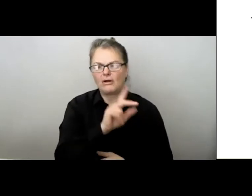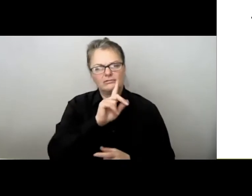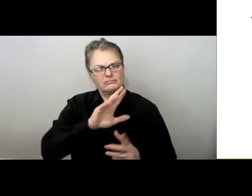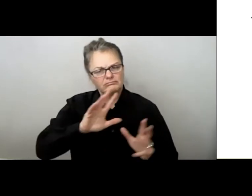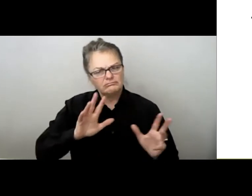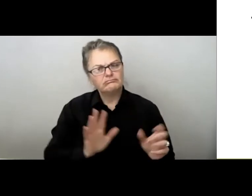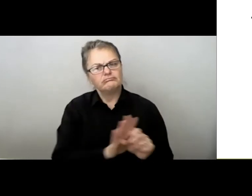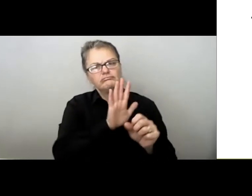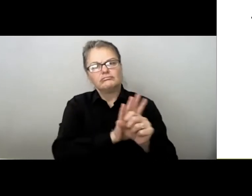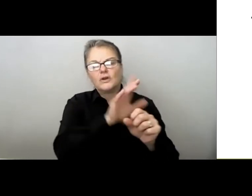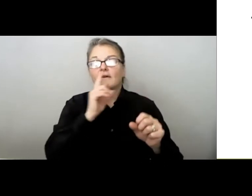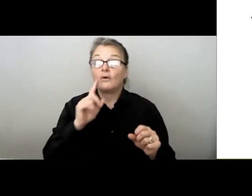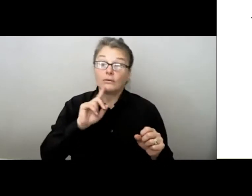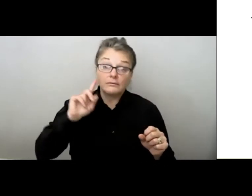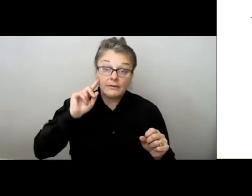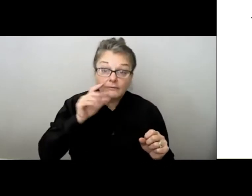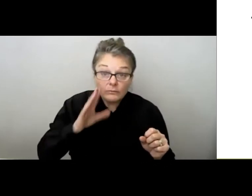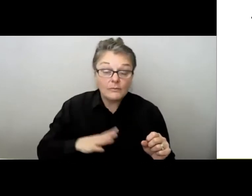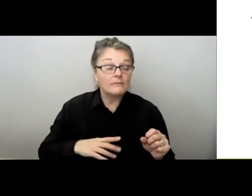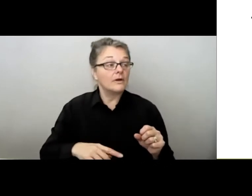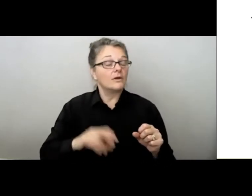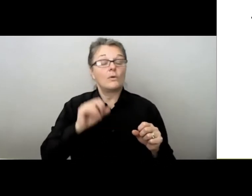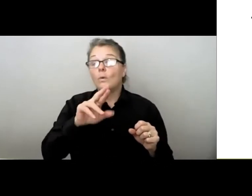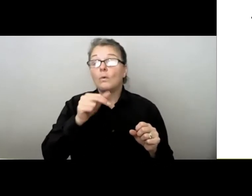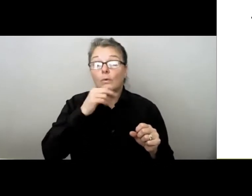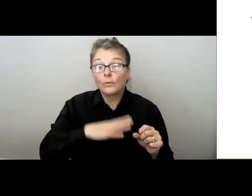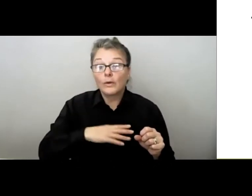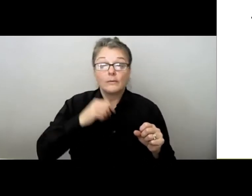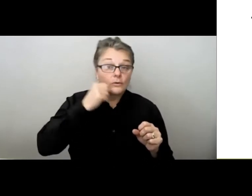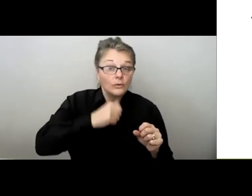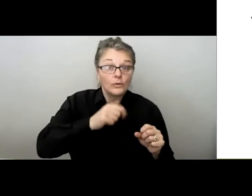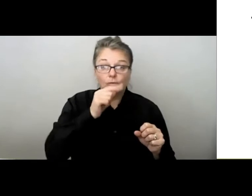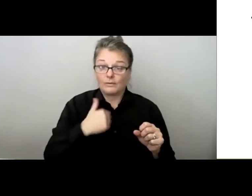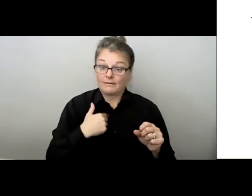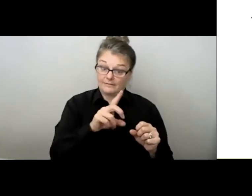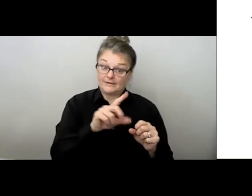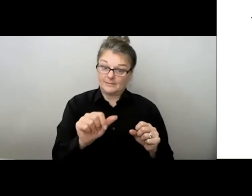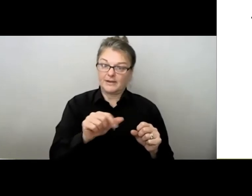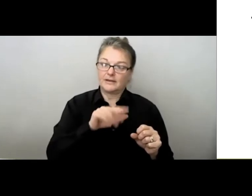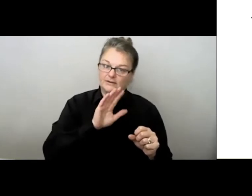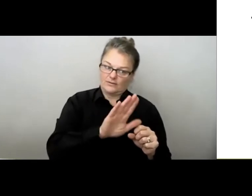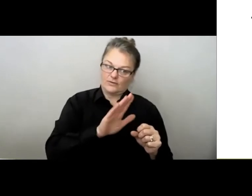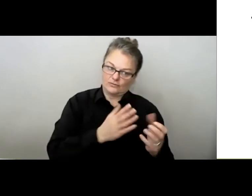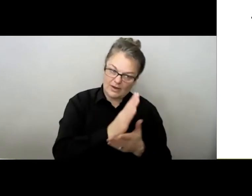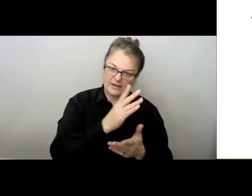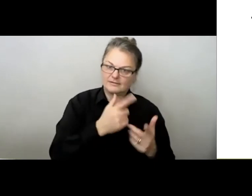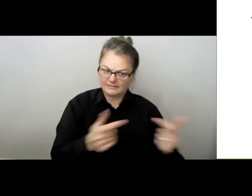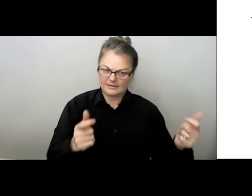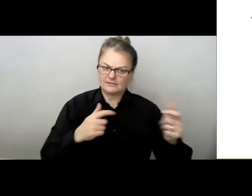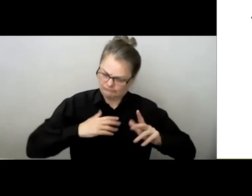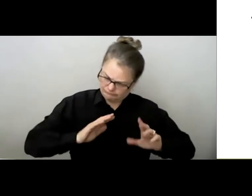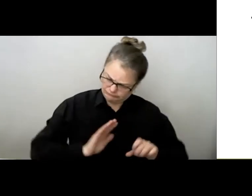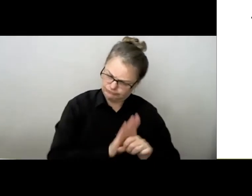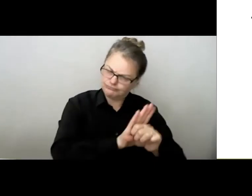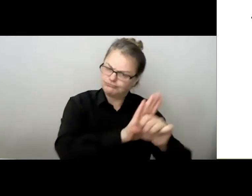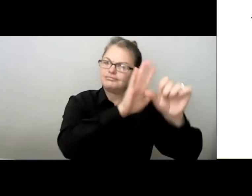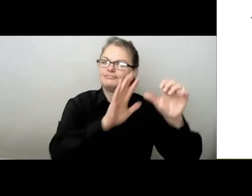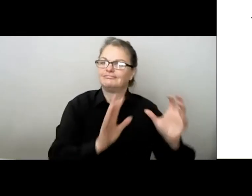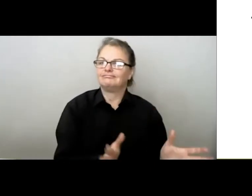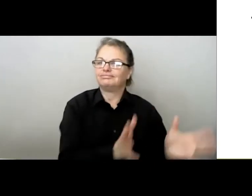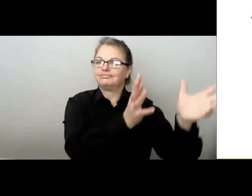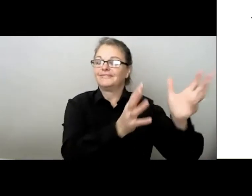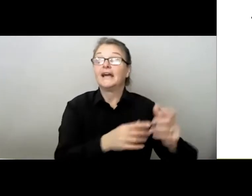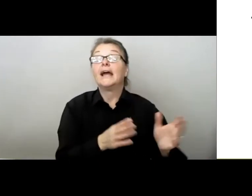AND WOMEN AND GIRLS WITH DISABILITIES IN CANADA. ARCH, AS YOU MAY KNOW IS A SPECIALITY LEGAL CLINIC